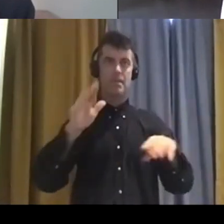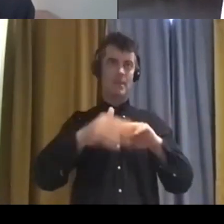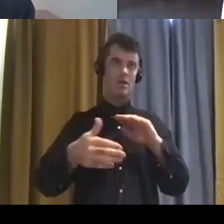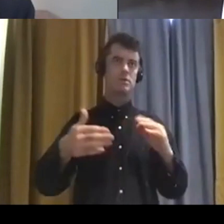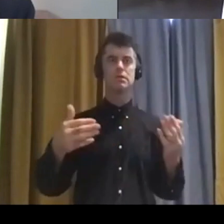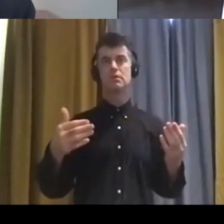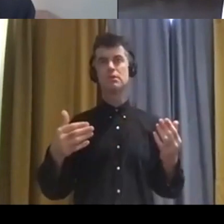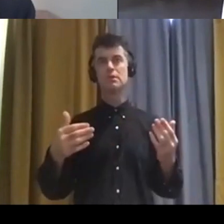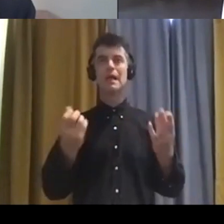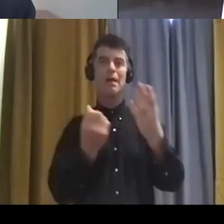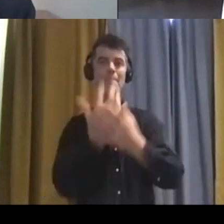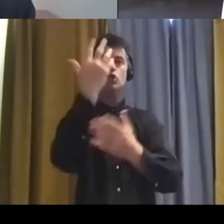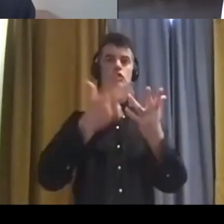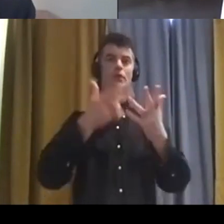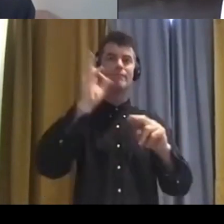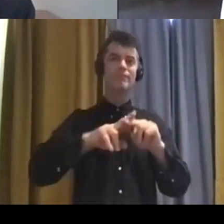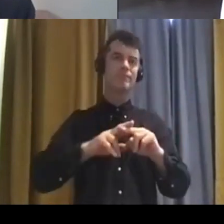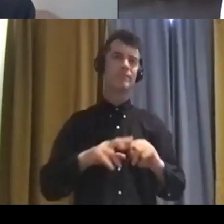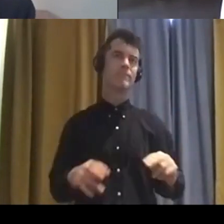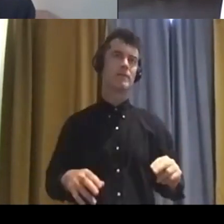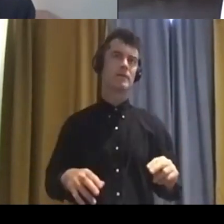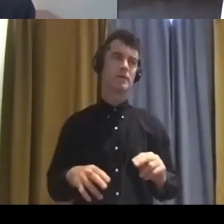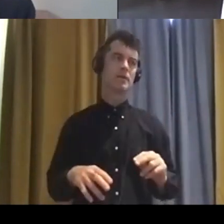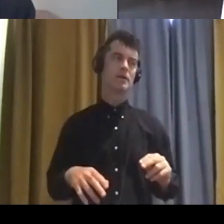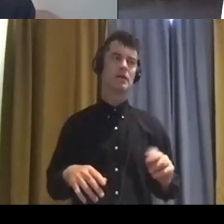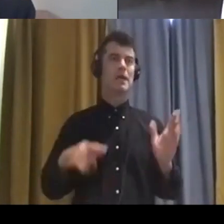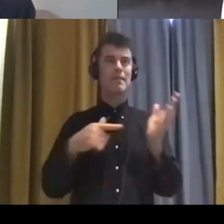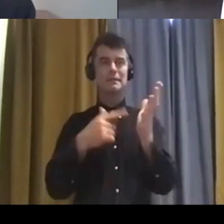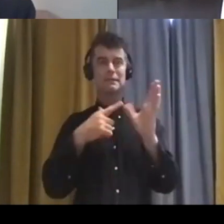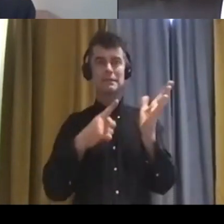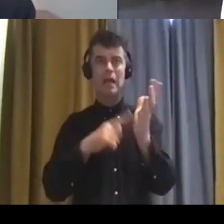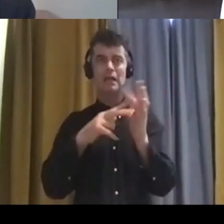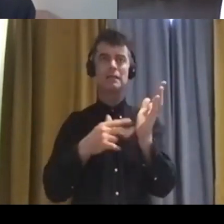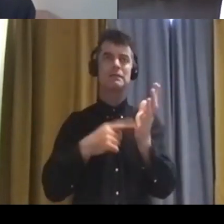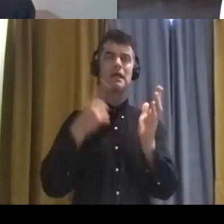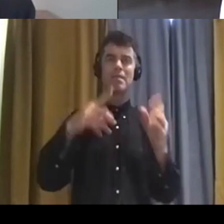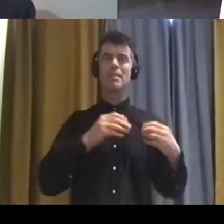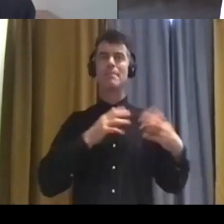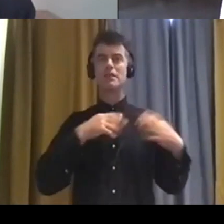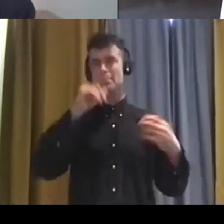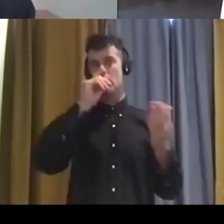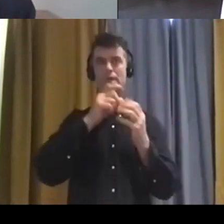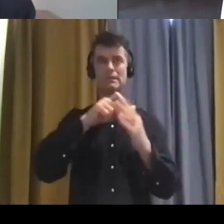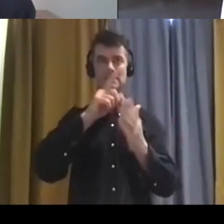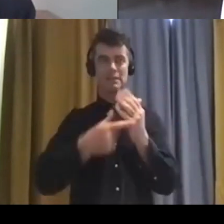the emergence of of the talent and the the passion of people with disability. Technology